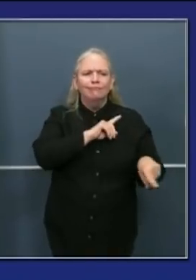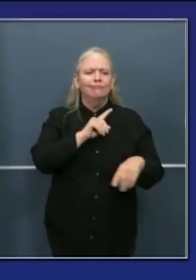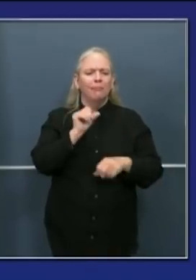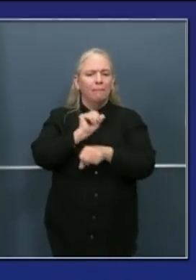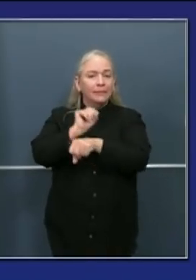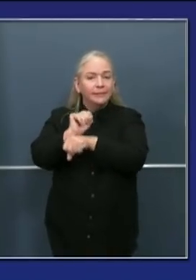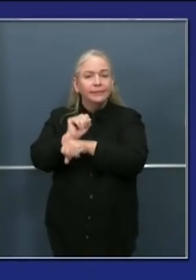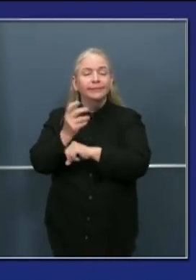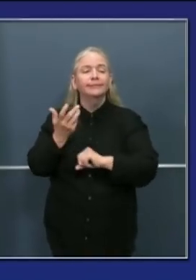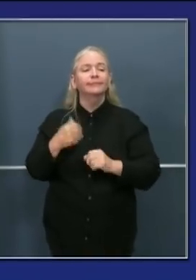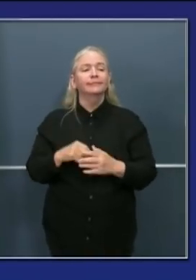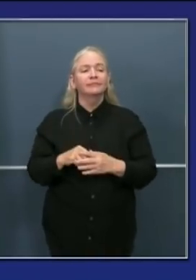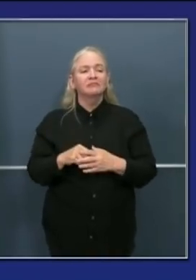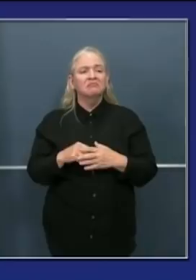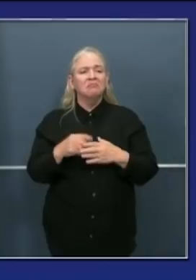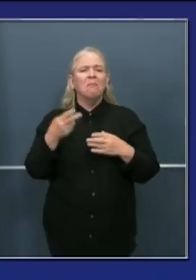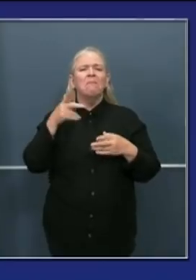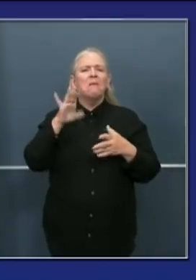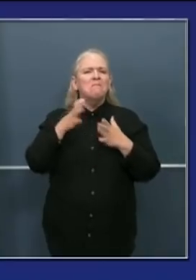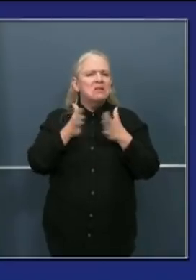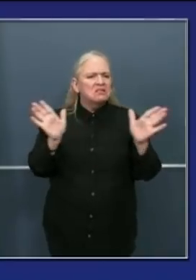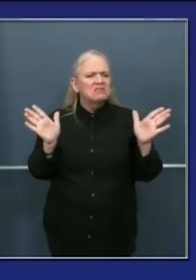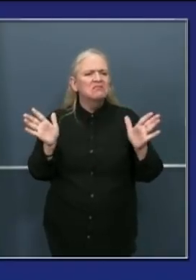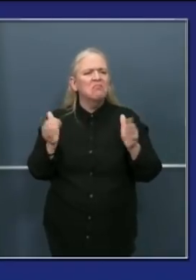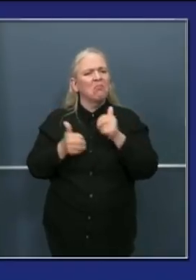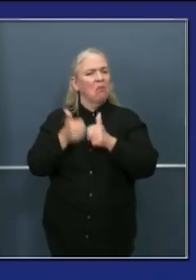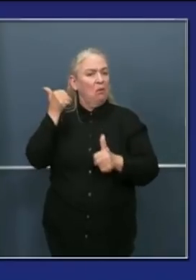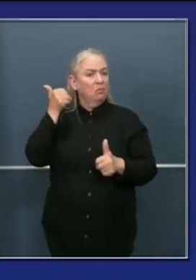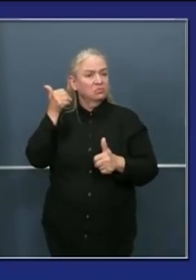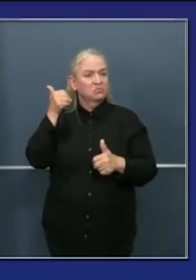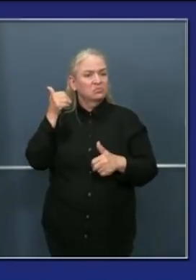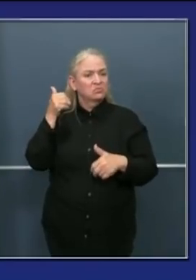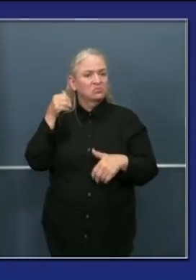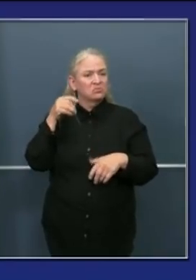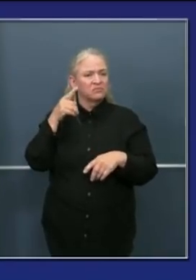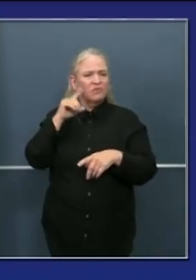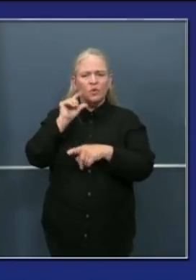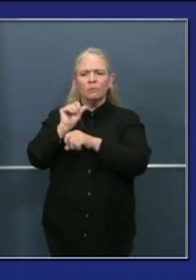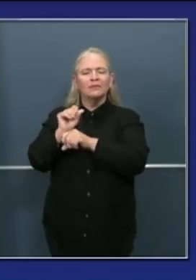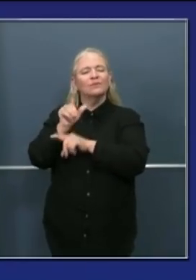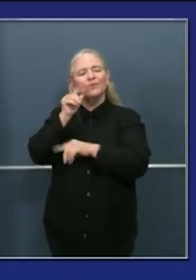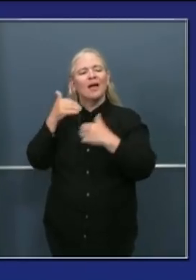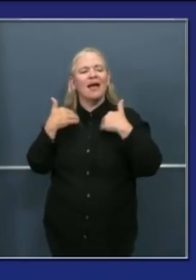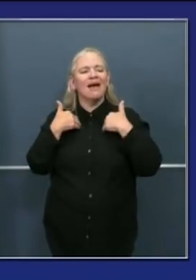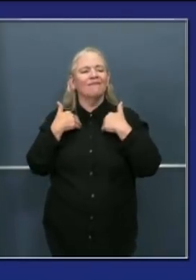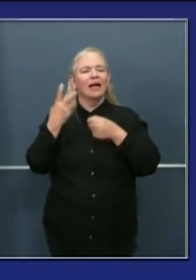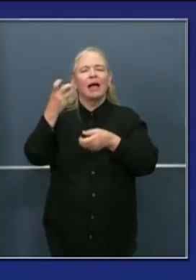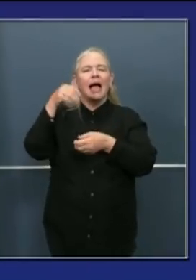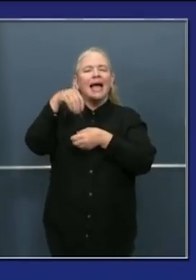AND PULLING ACTIVITIES WITH THE EXTENT WE CAN WITH AS MANY ACTIVITIES AND BUSINESS ACTIVITIES IN PARTICULAR BUT